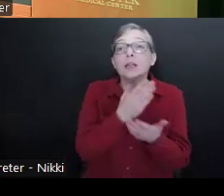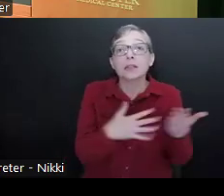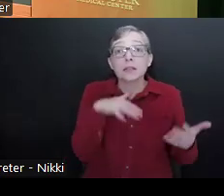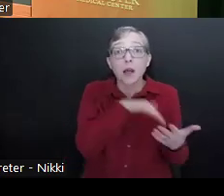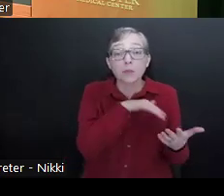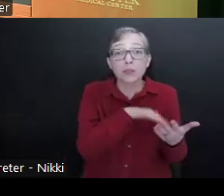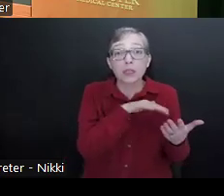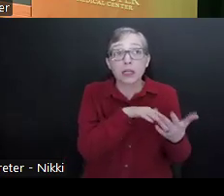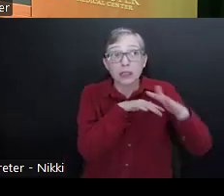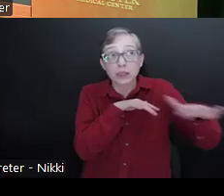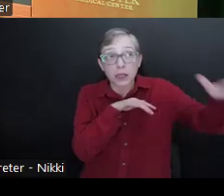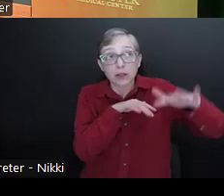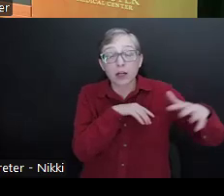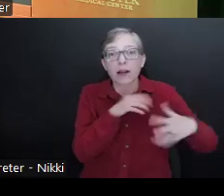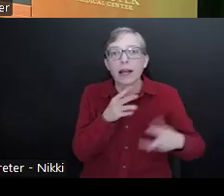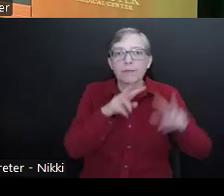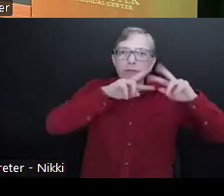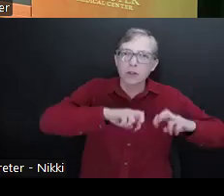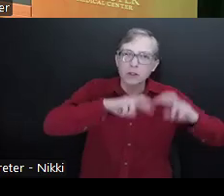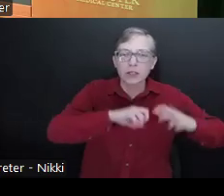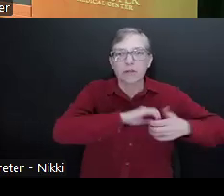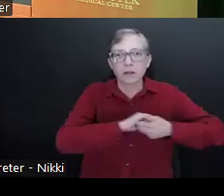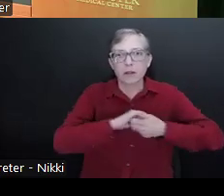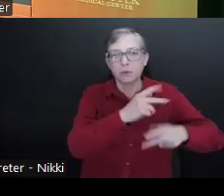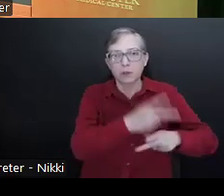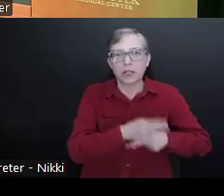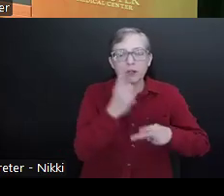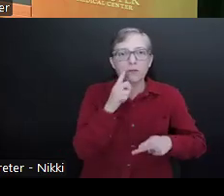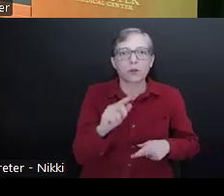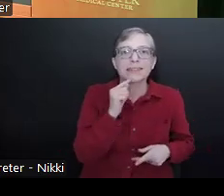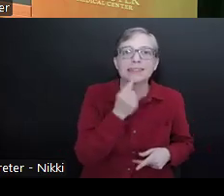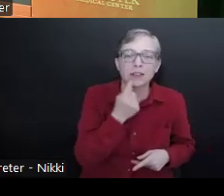of collaborative care for serious mental illness i'm thinking Kelly Irwin is at Mass General as